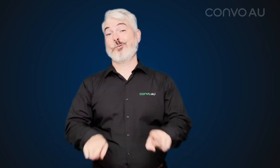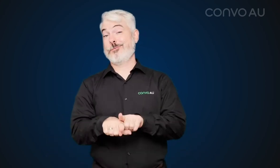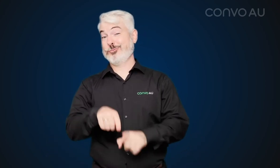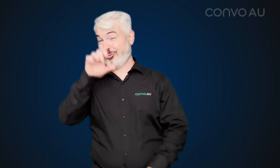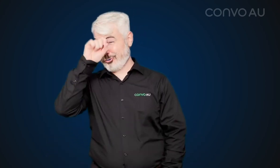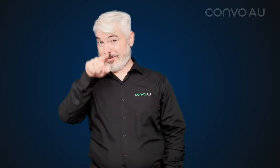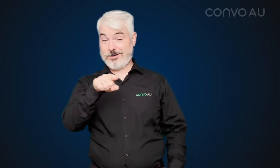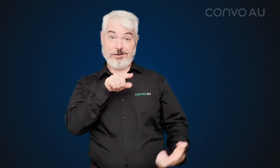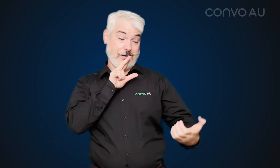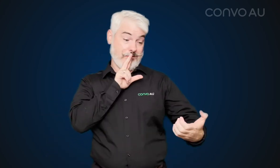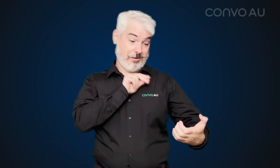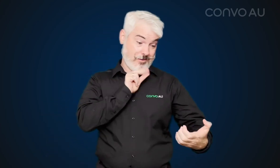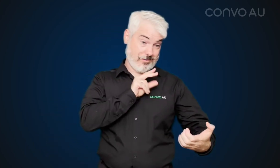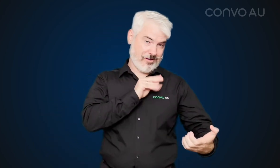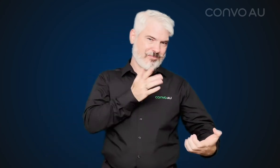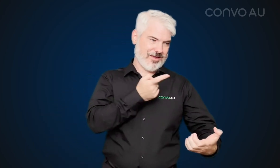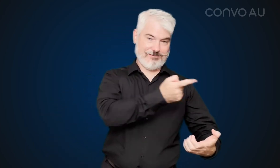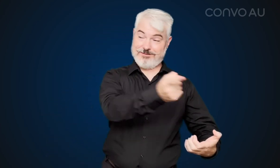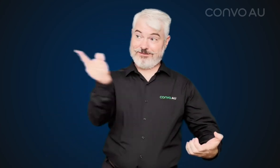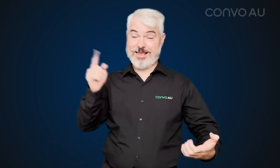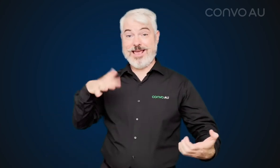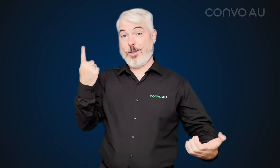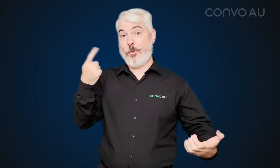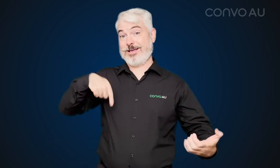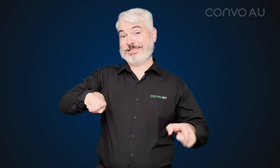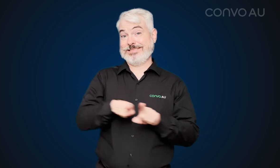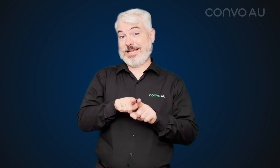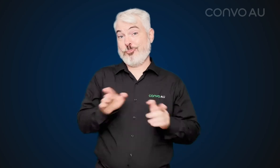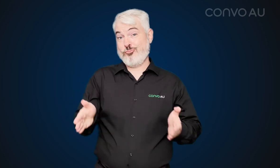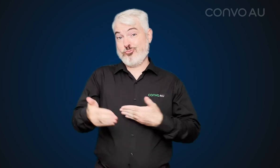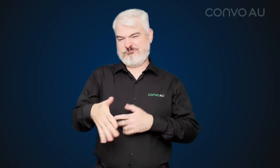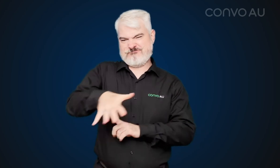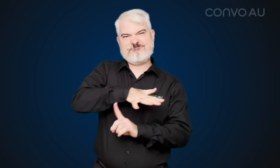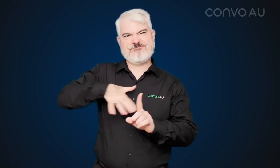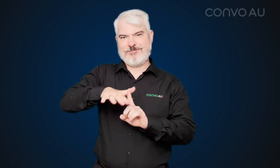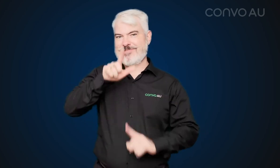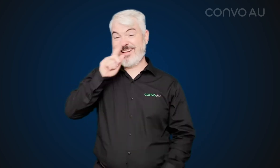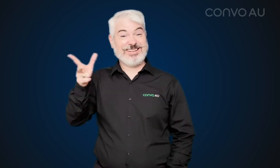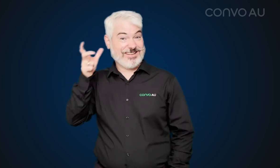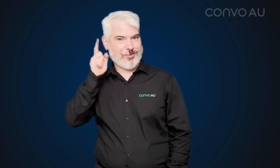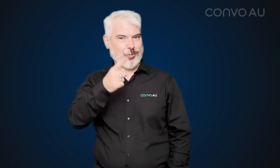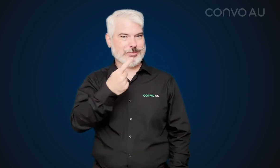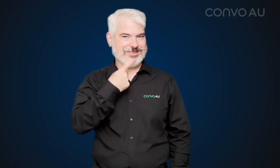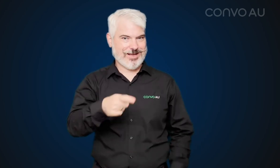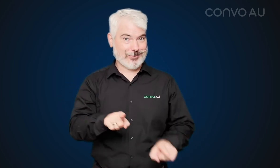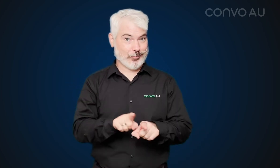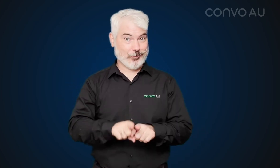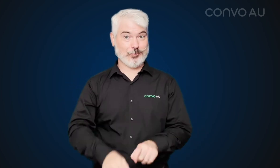Also remember, other people in the same space may be able to hear you too.